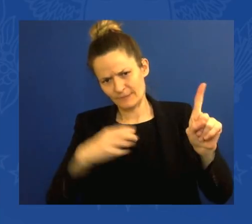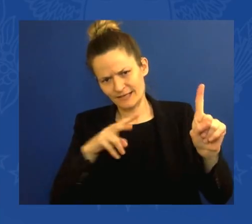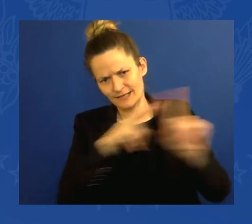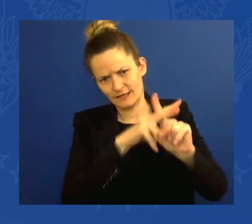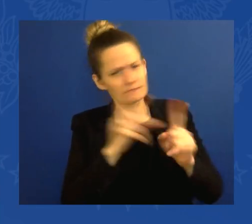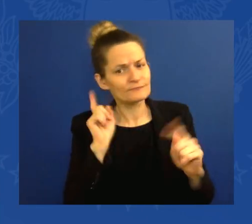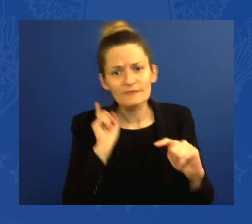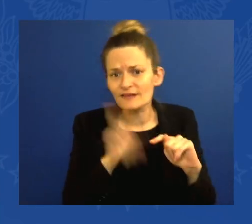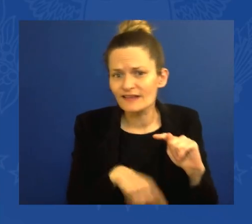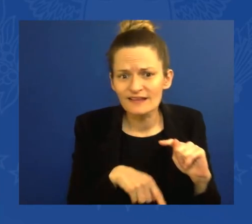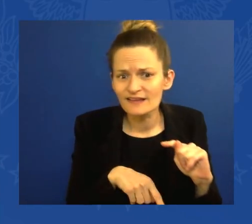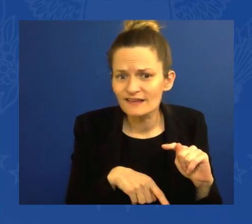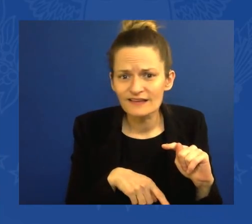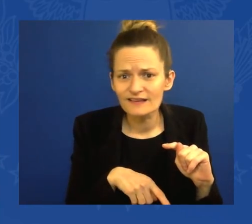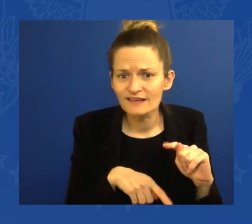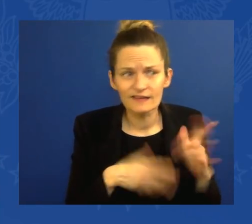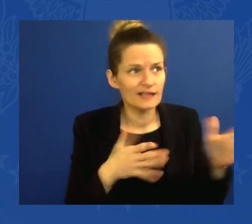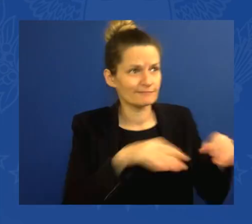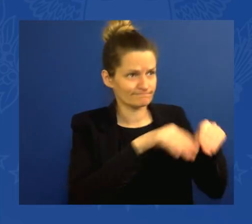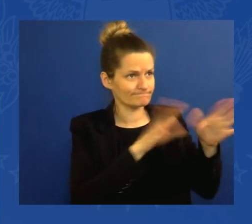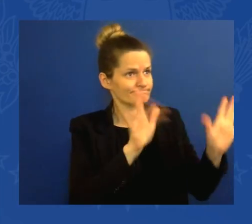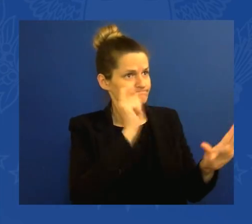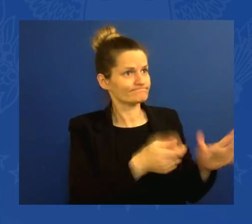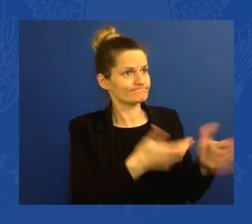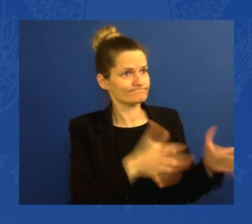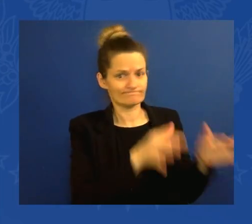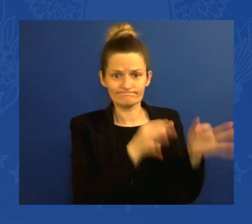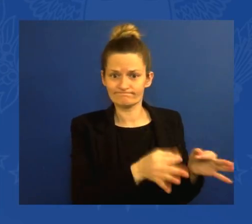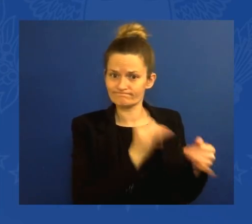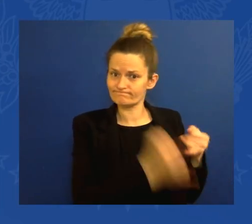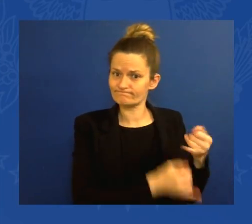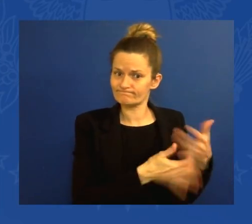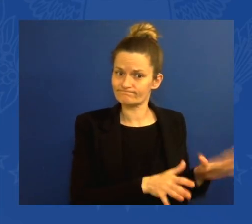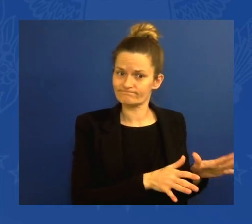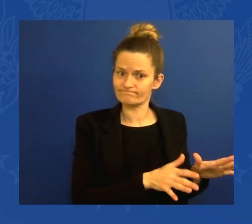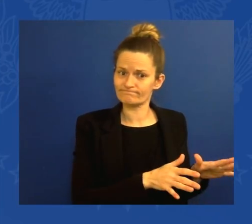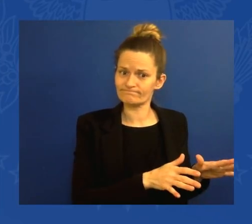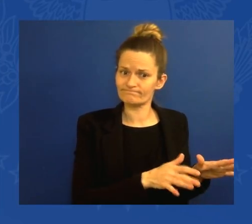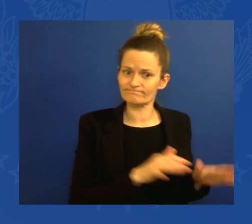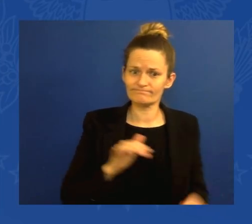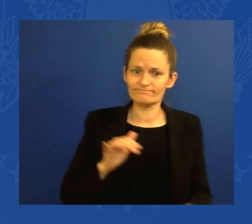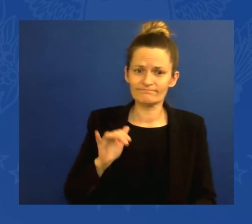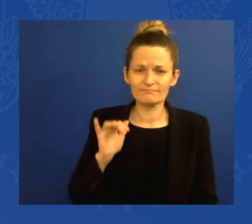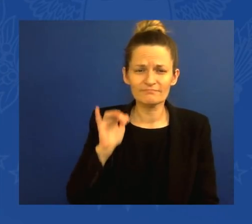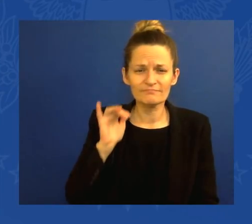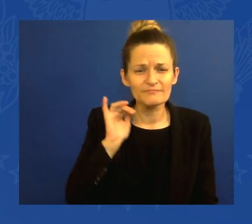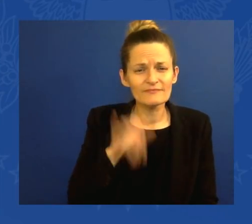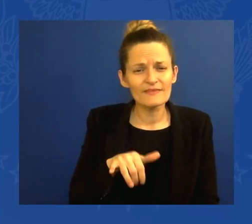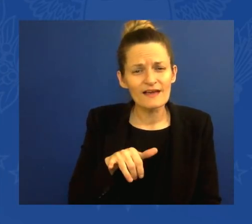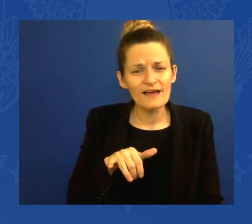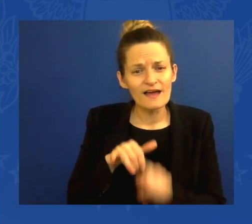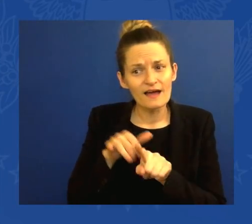And parenthetically, employees can still forbid -- you can still forbid -- employers can still forbid people from talking